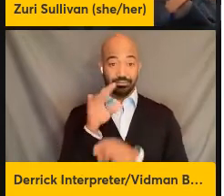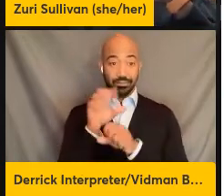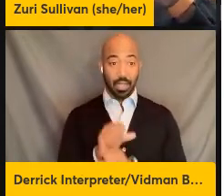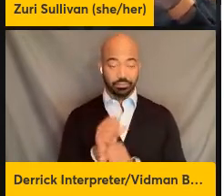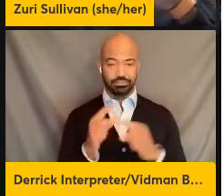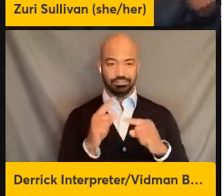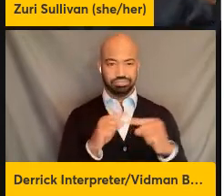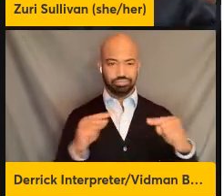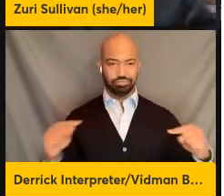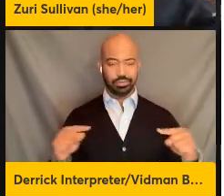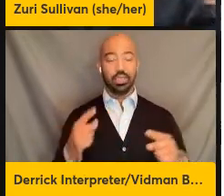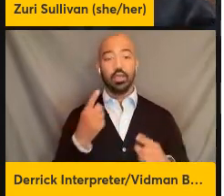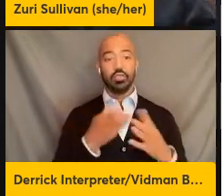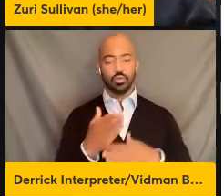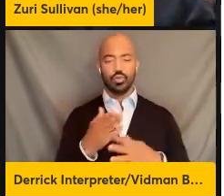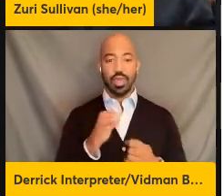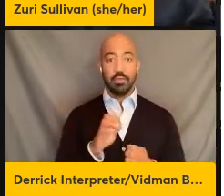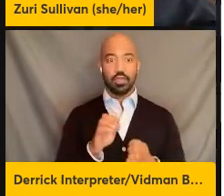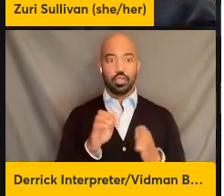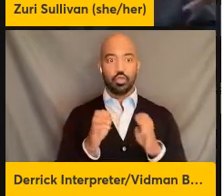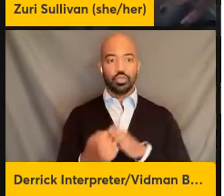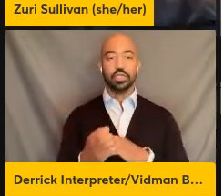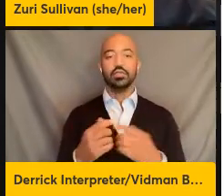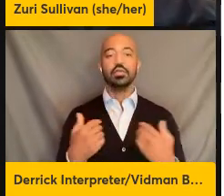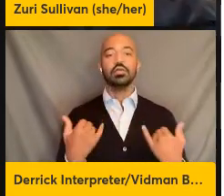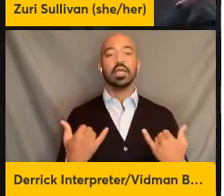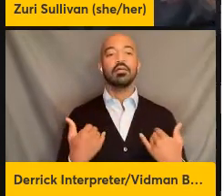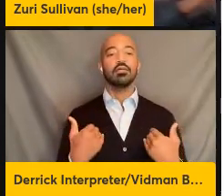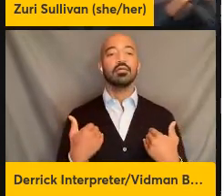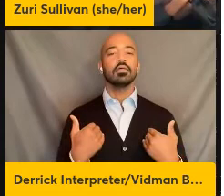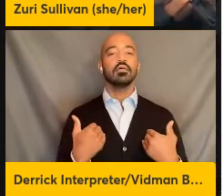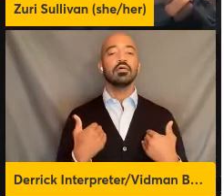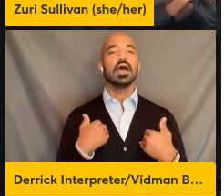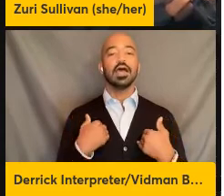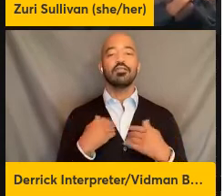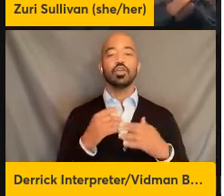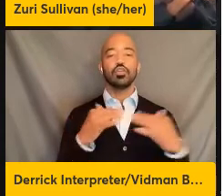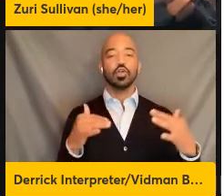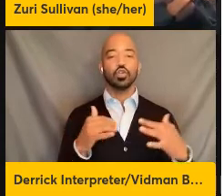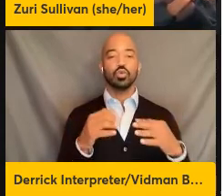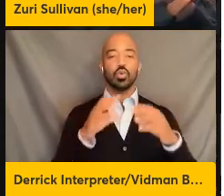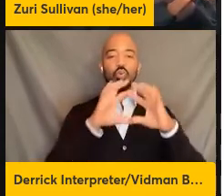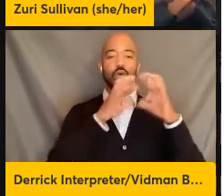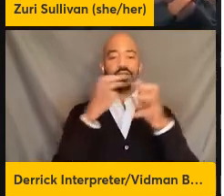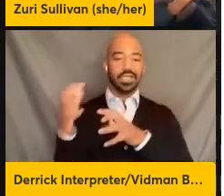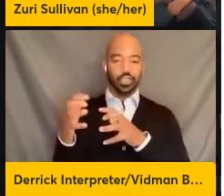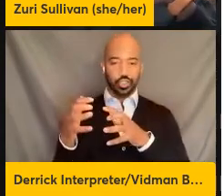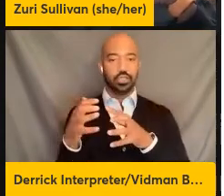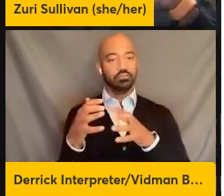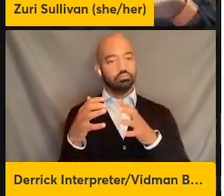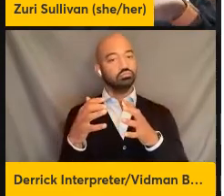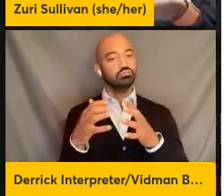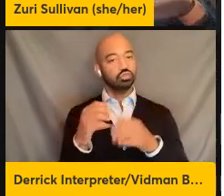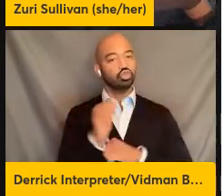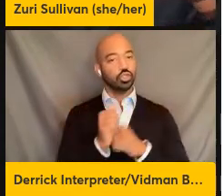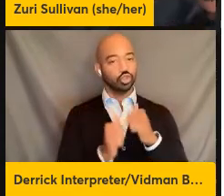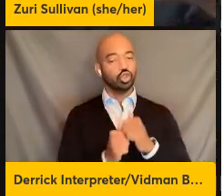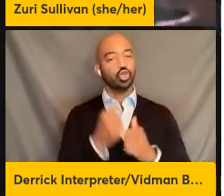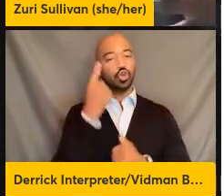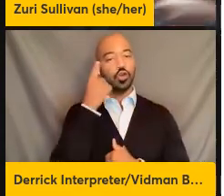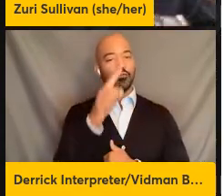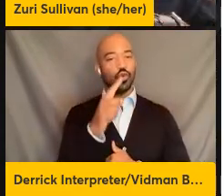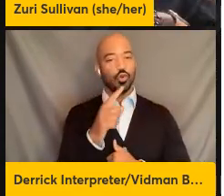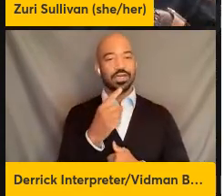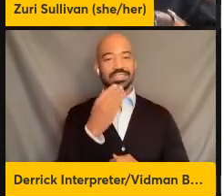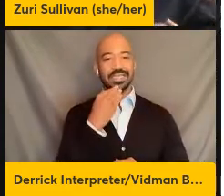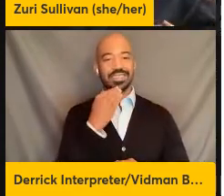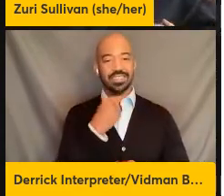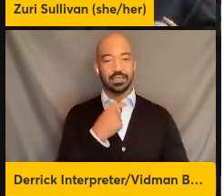evolution has given rise to diverse organizational structures in animal digestive tracts. And so for specialists like herbivores